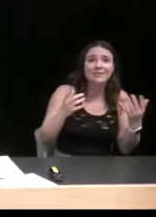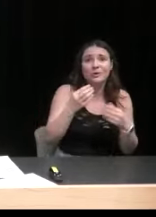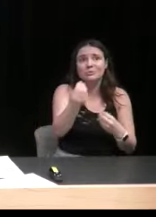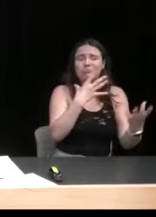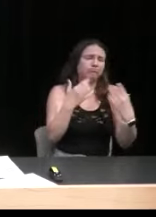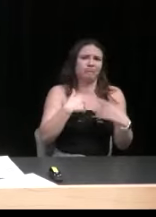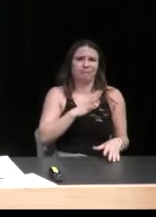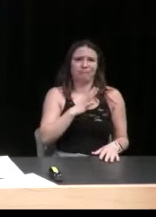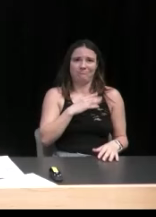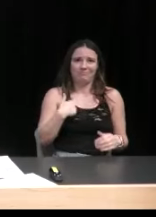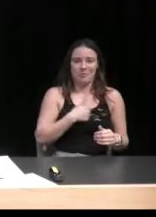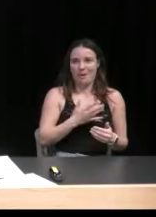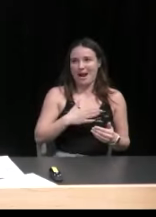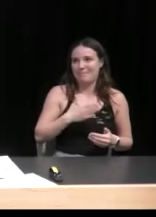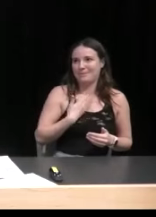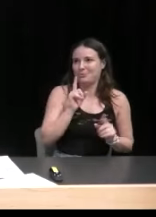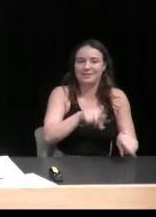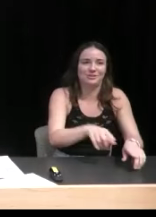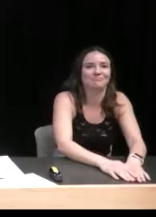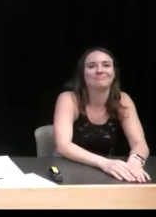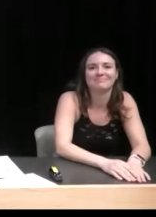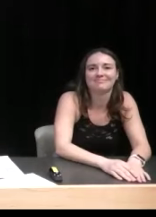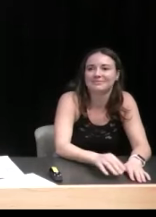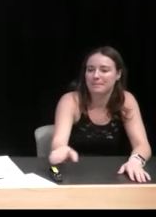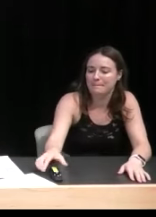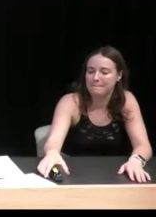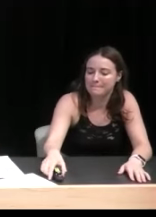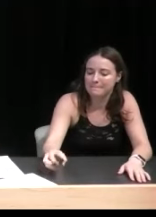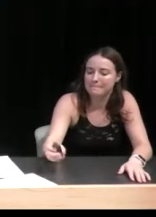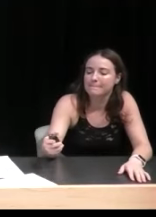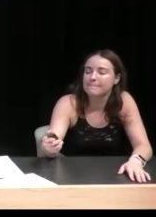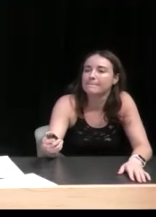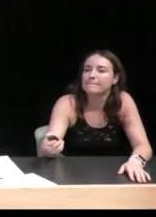have questions or or anything then you can ask them here um and we will answer them as best as